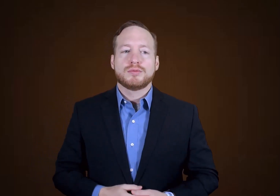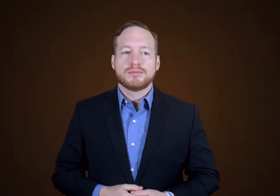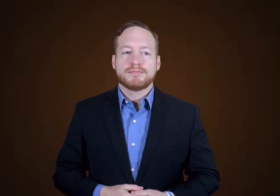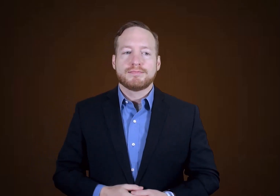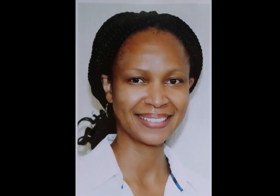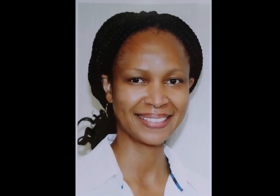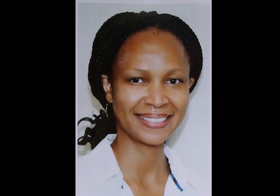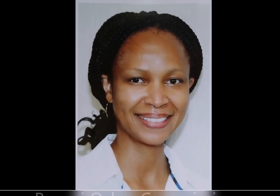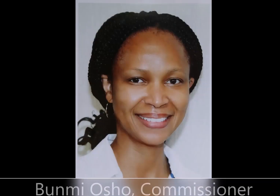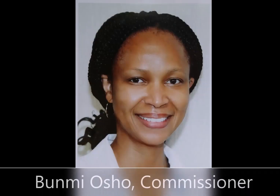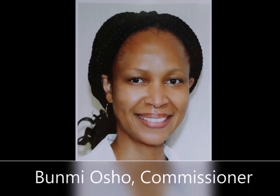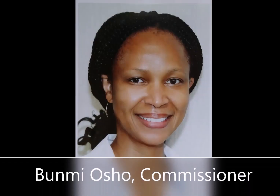another commissioner